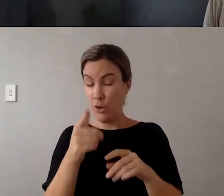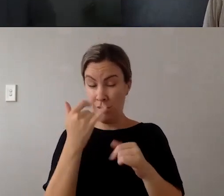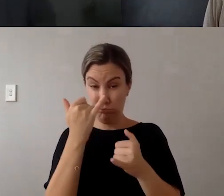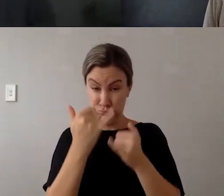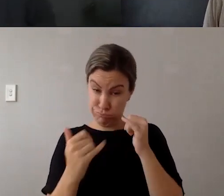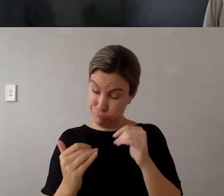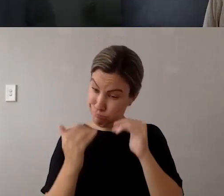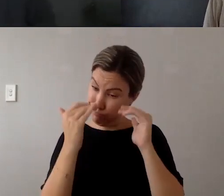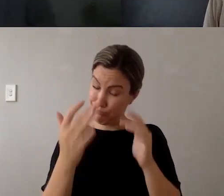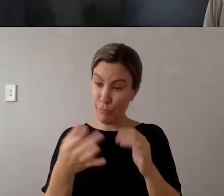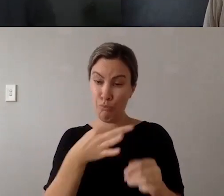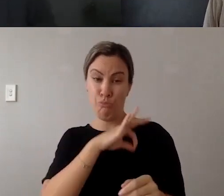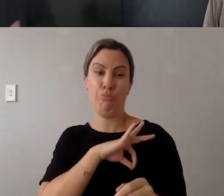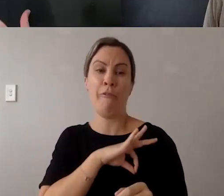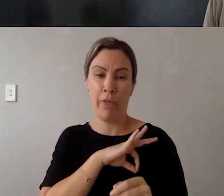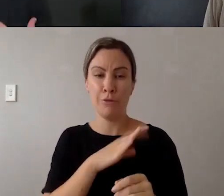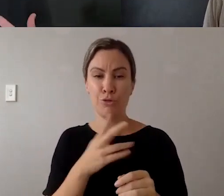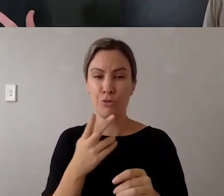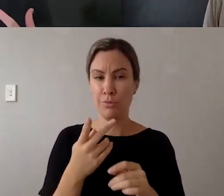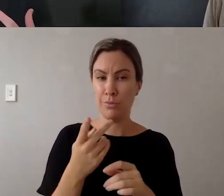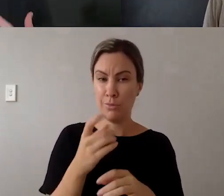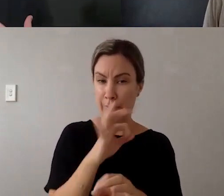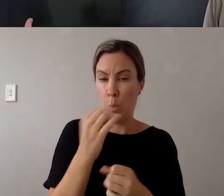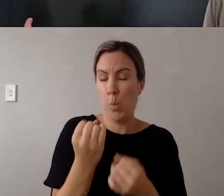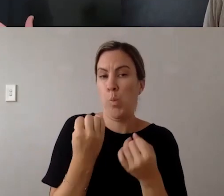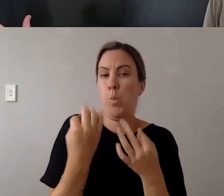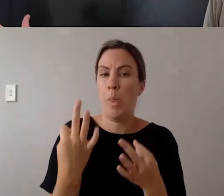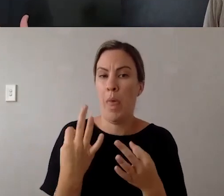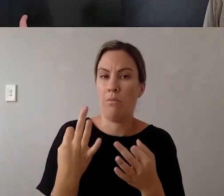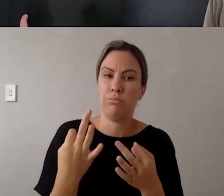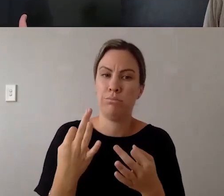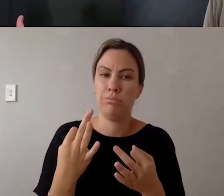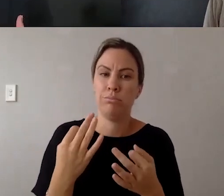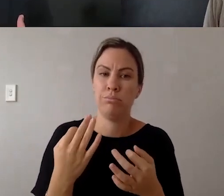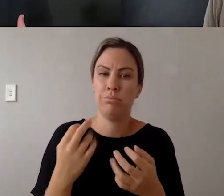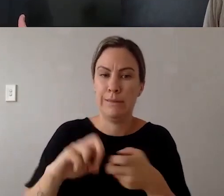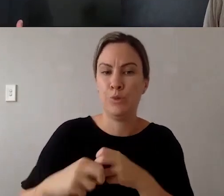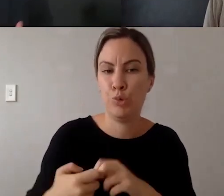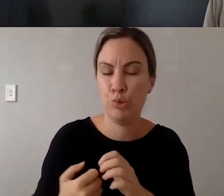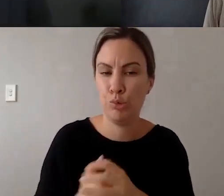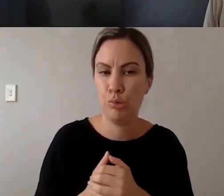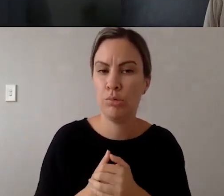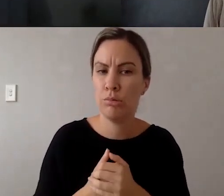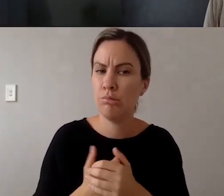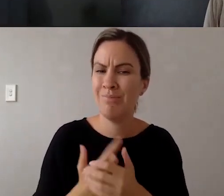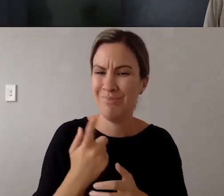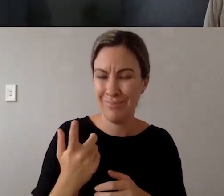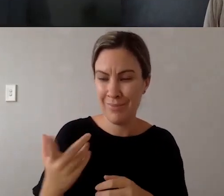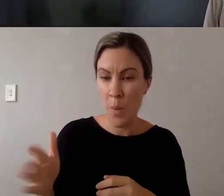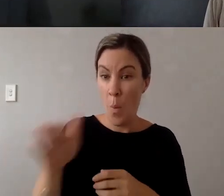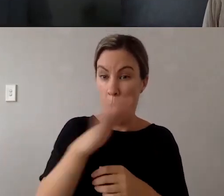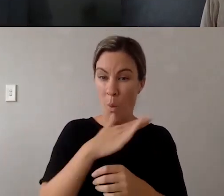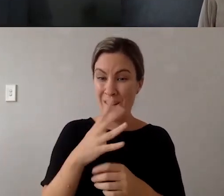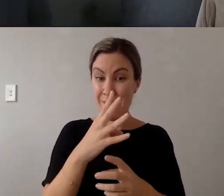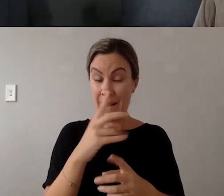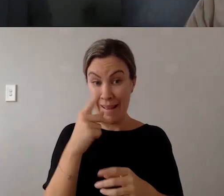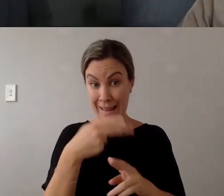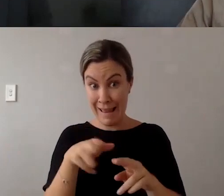moment. And so, if people are seeing that vulnerability as a weakness,